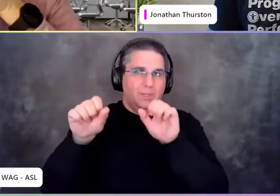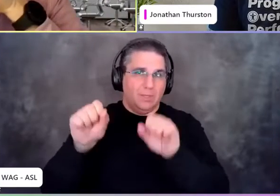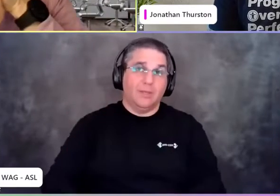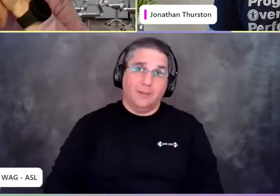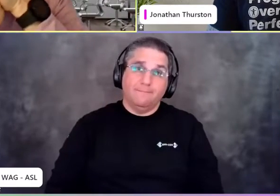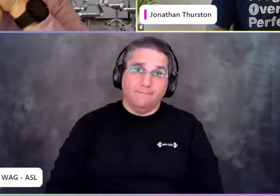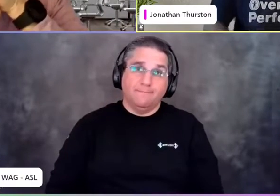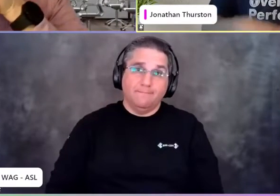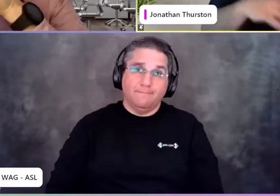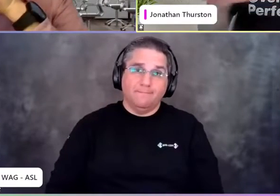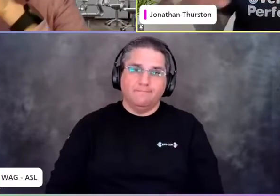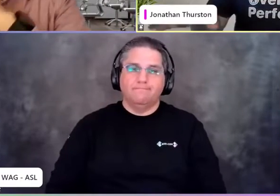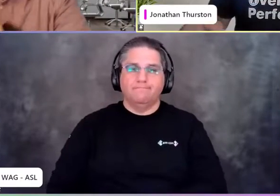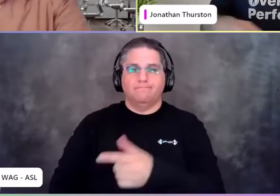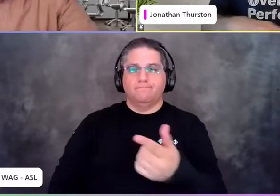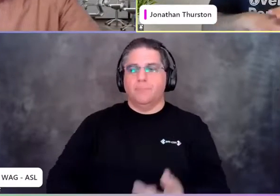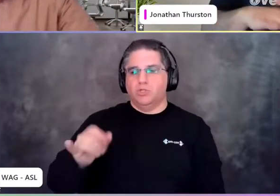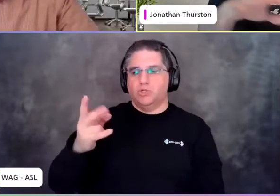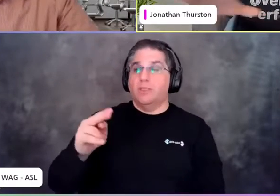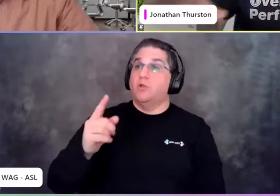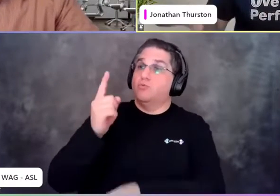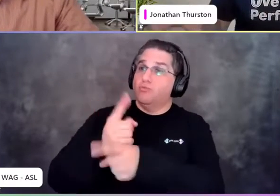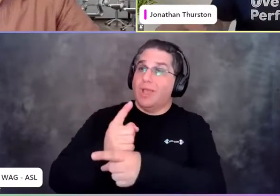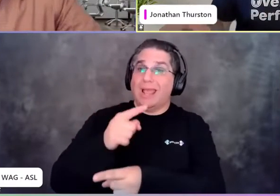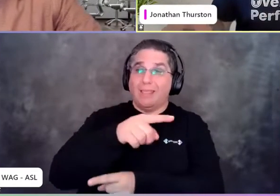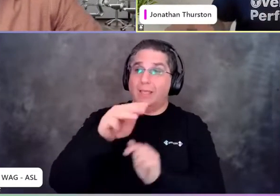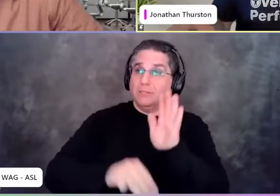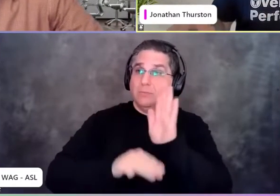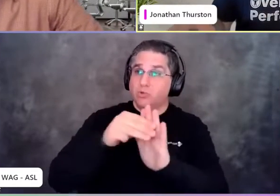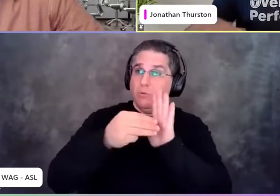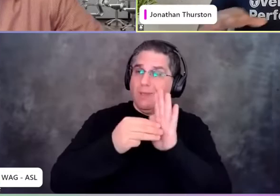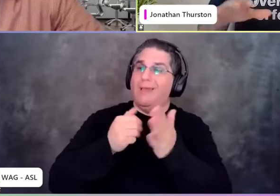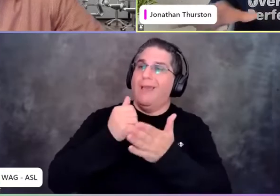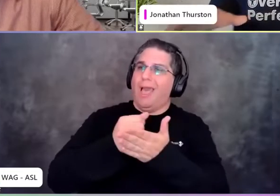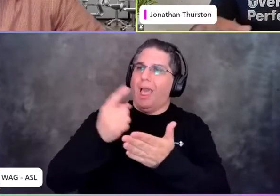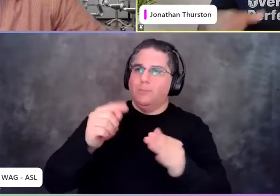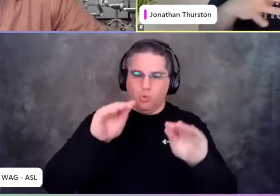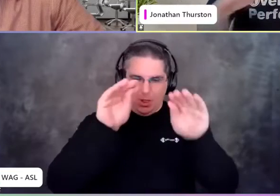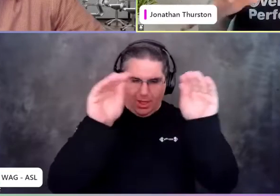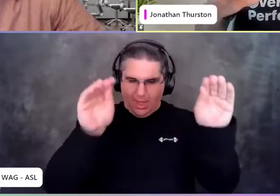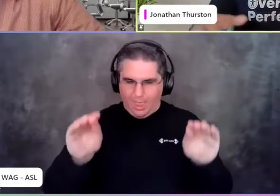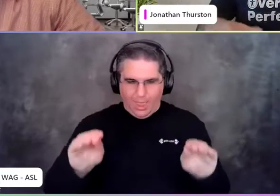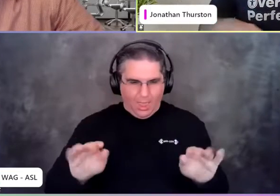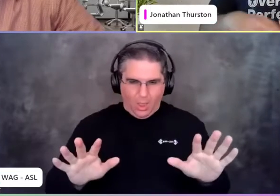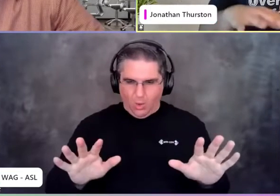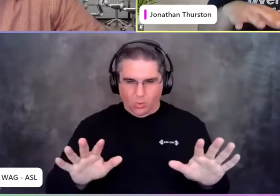these different roles in the company or organization need to know, for that role, related to accessibility and disability.